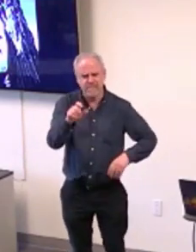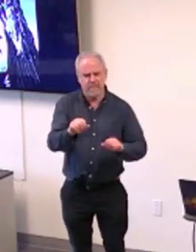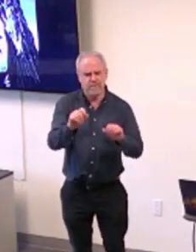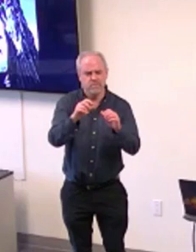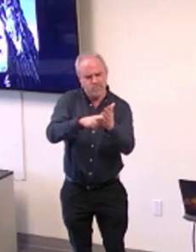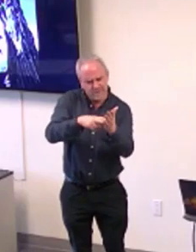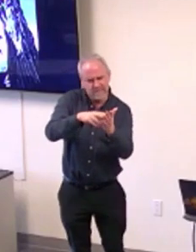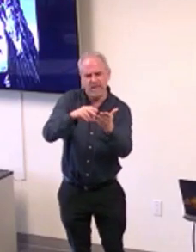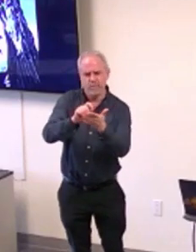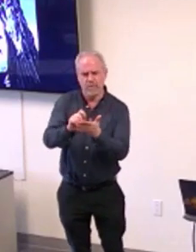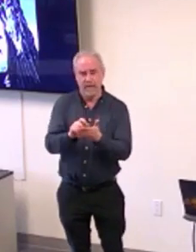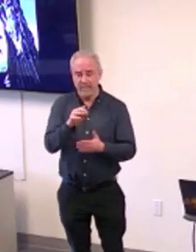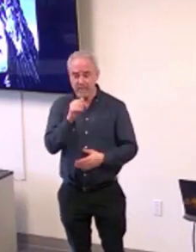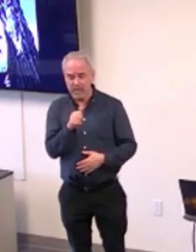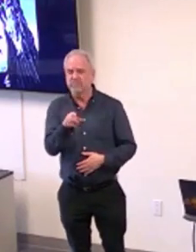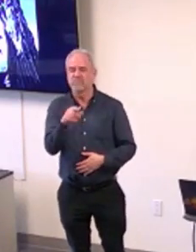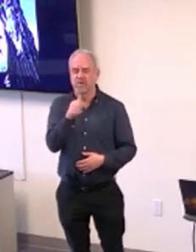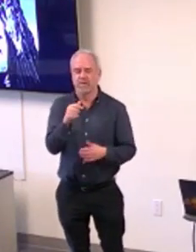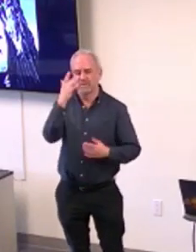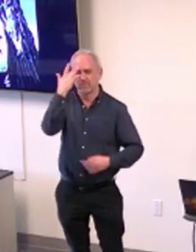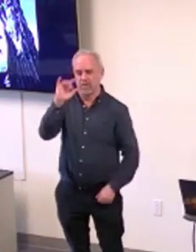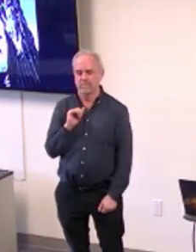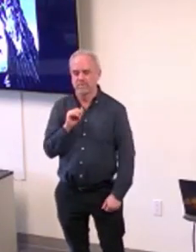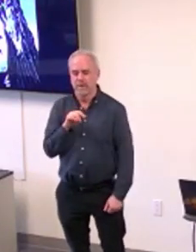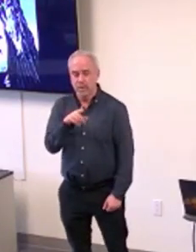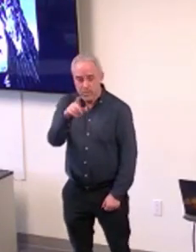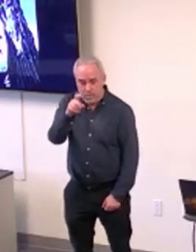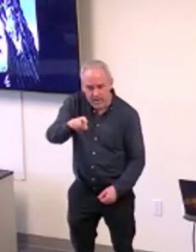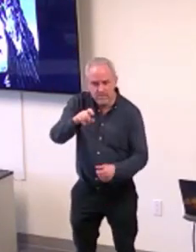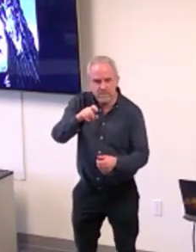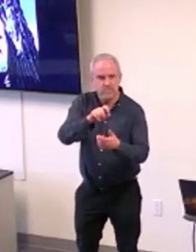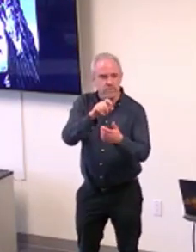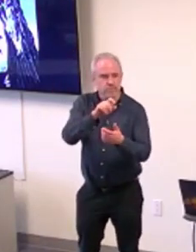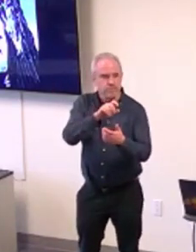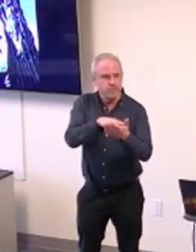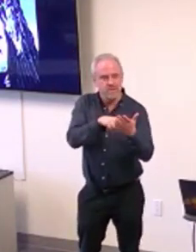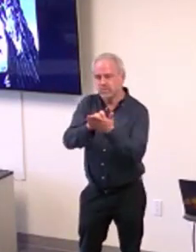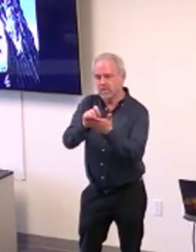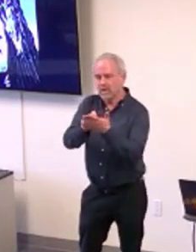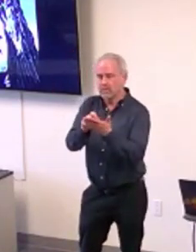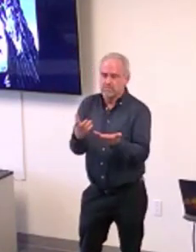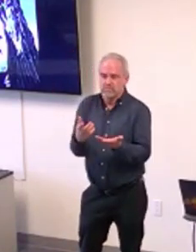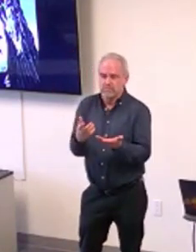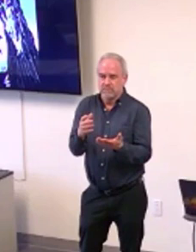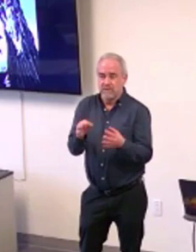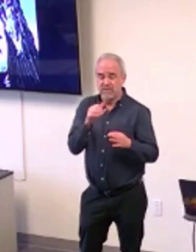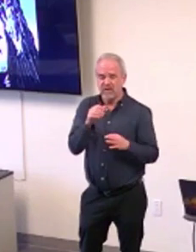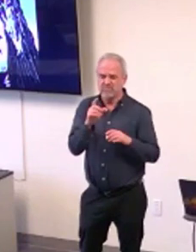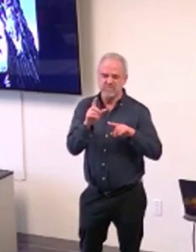You must be able to read and write, or else you can't get a job. You must be able to read and write. Or else you can't make it through the criminal legal system.